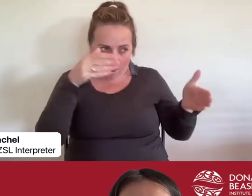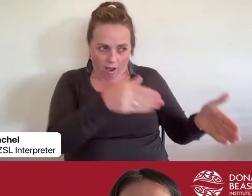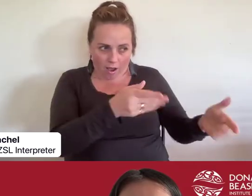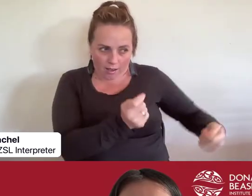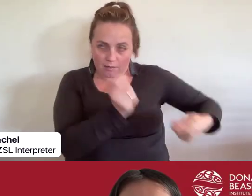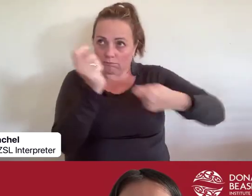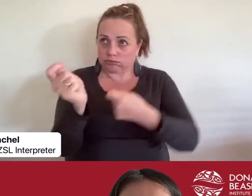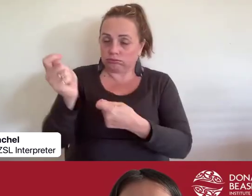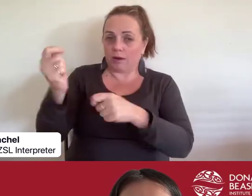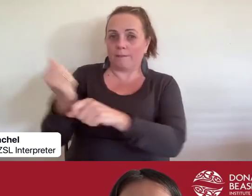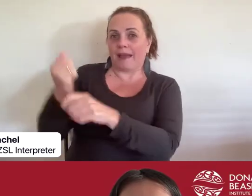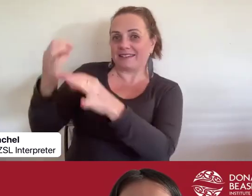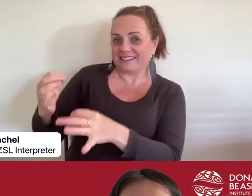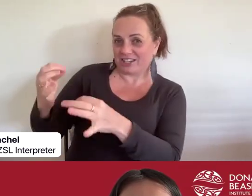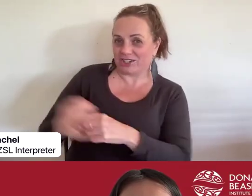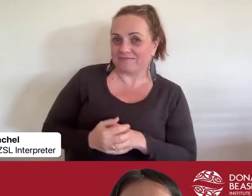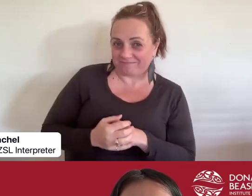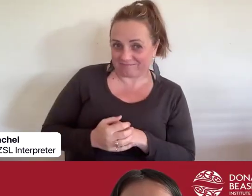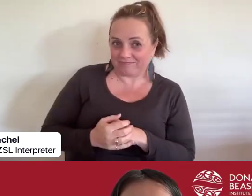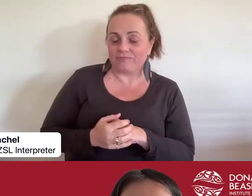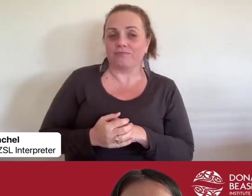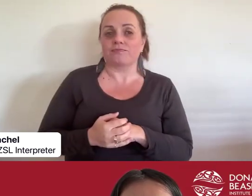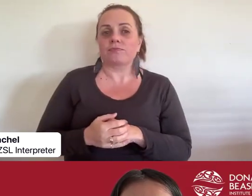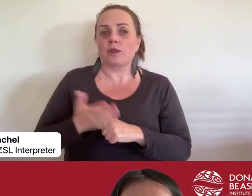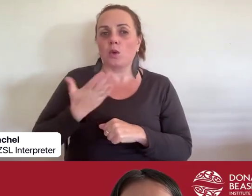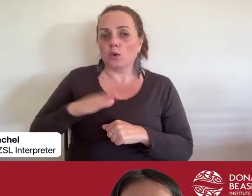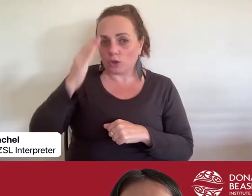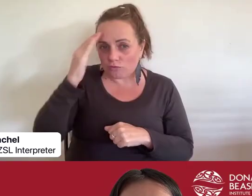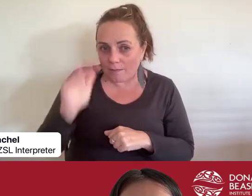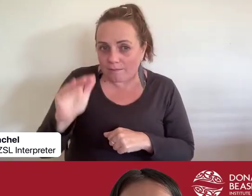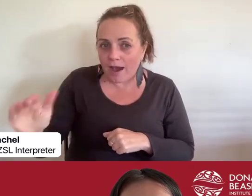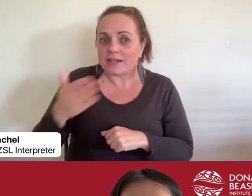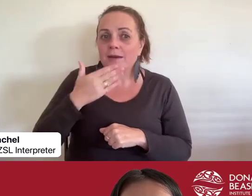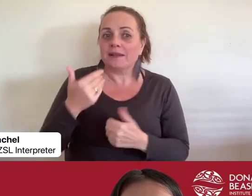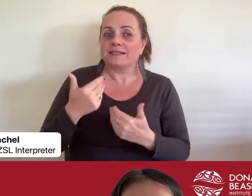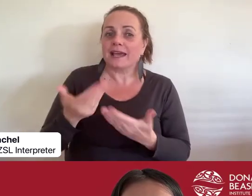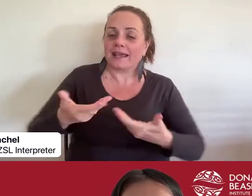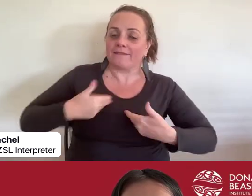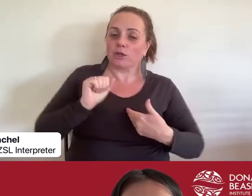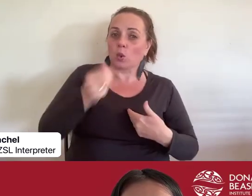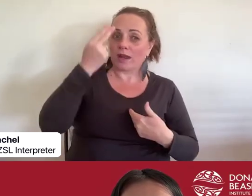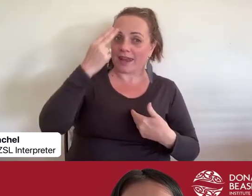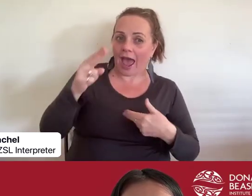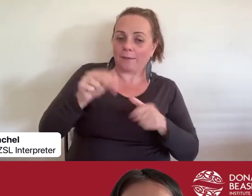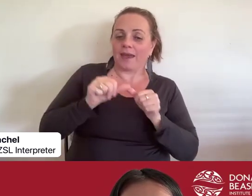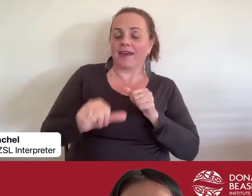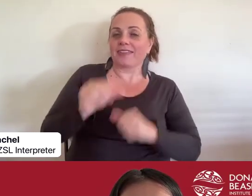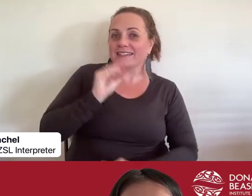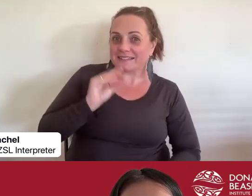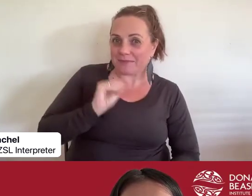is just a reminder I've had to pass on to please say your name before speaking to ensure that Blind